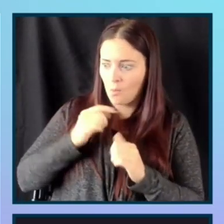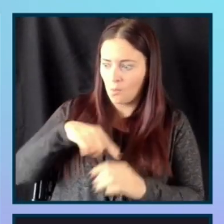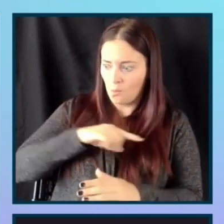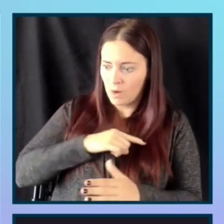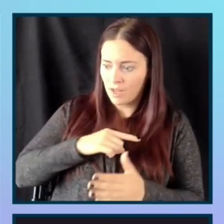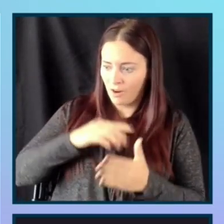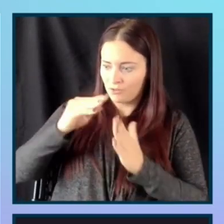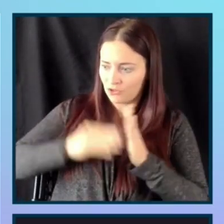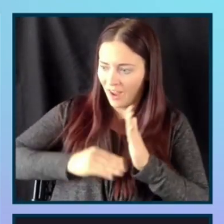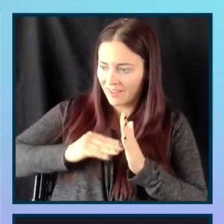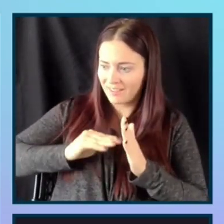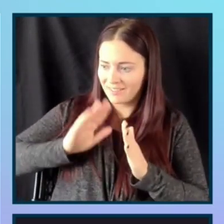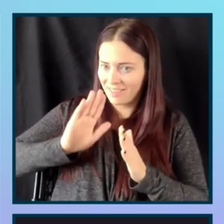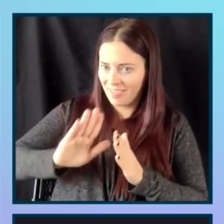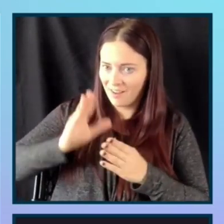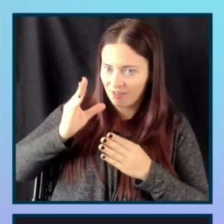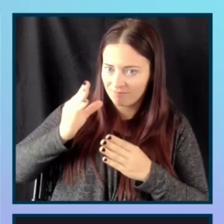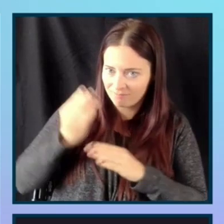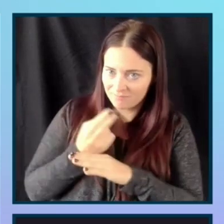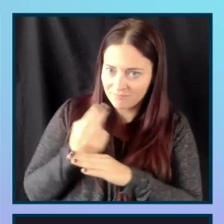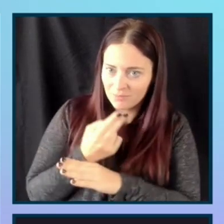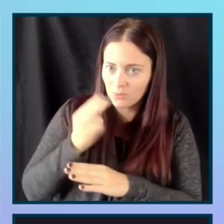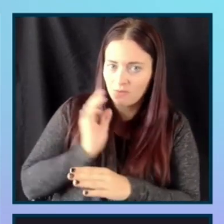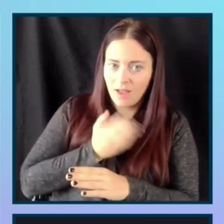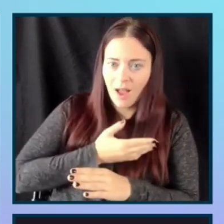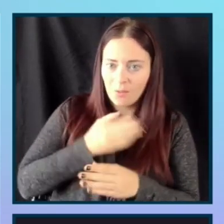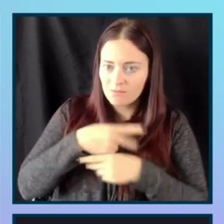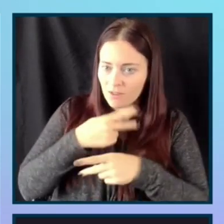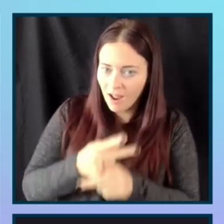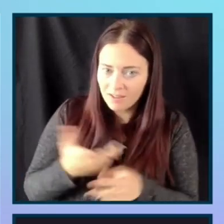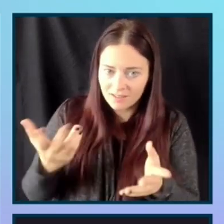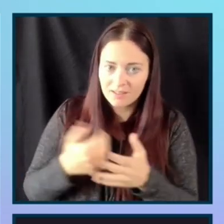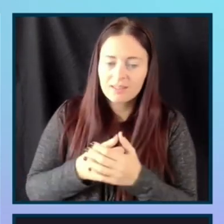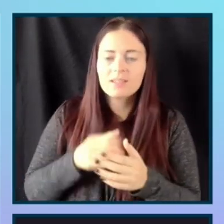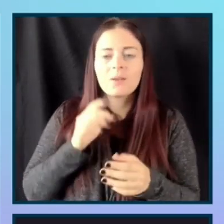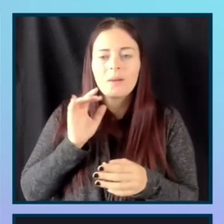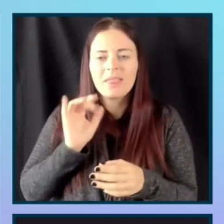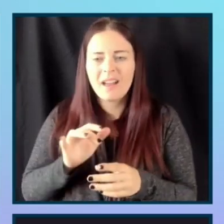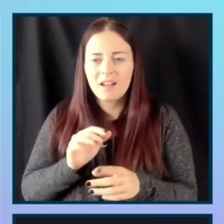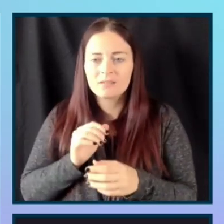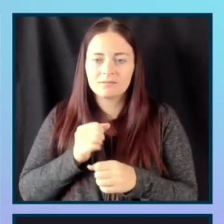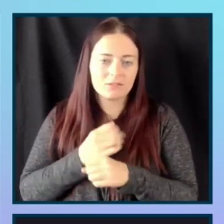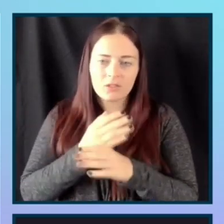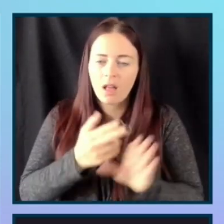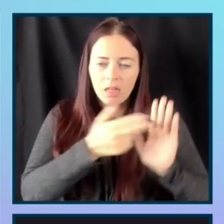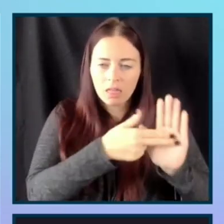Are you doing it for a positive reason or are you creating silos? The worst possible thing you can do